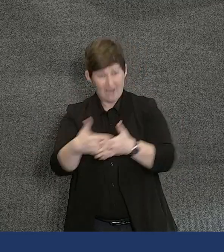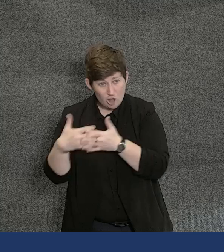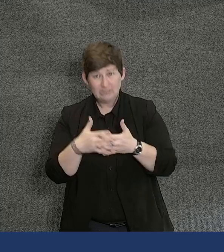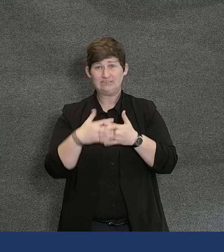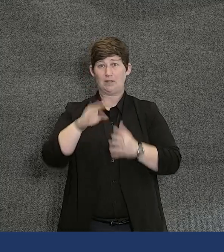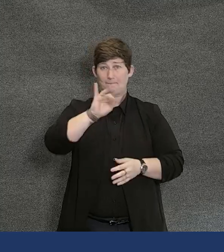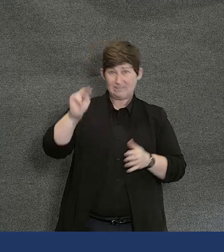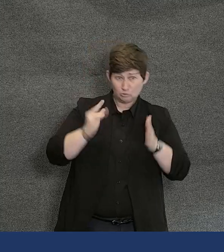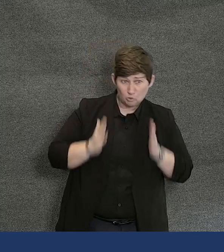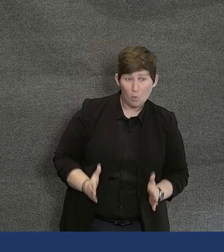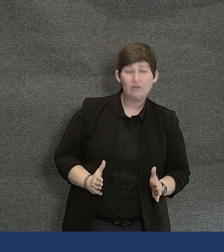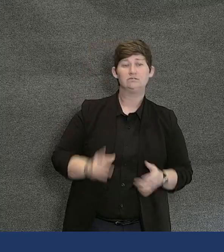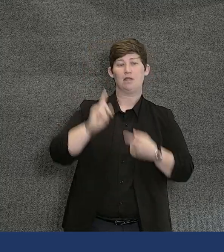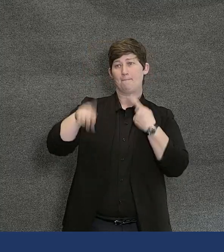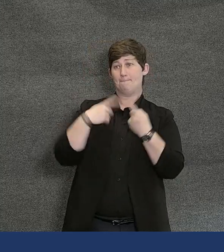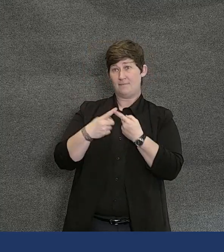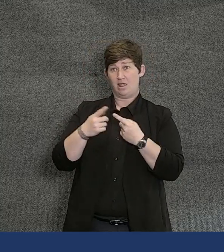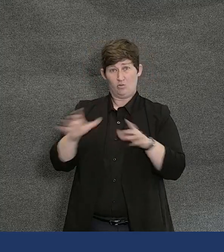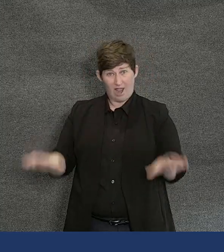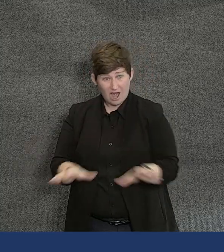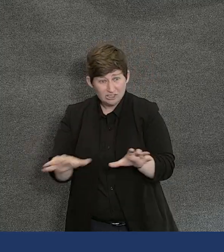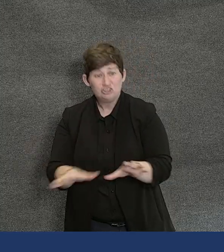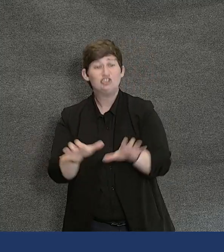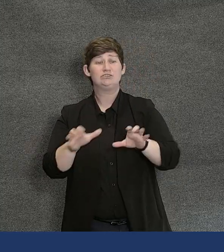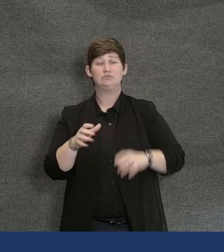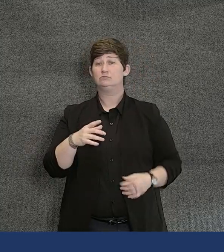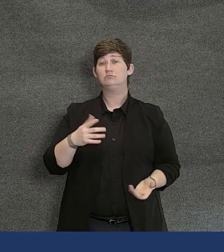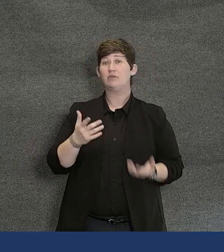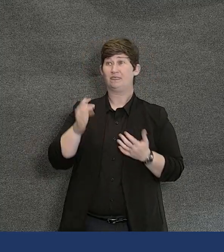that I think are not good for Minnesota,